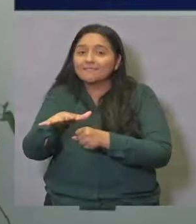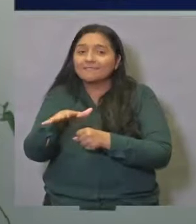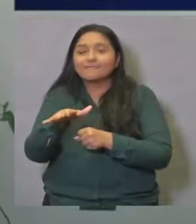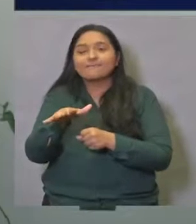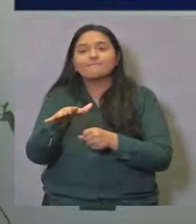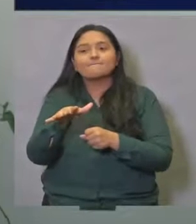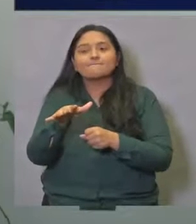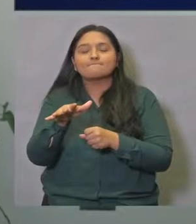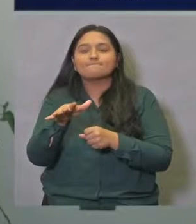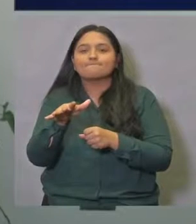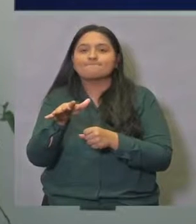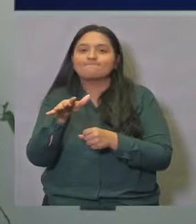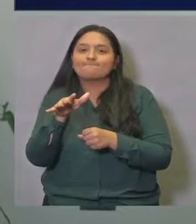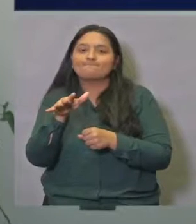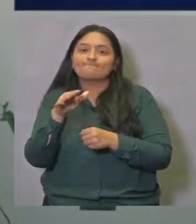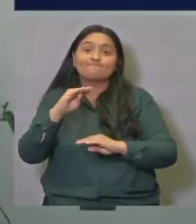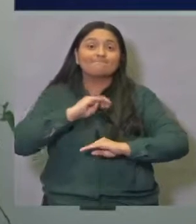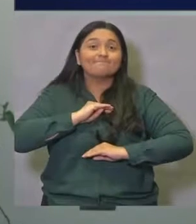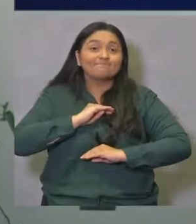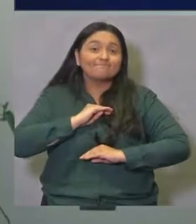NOT ONLY DO WE HAVE A LARGE NUMBER OF PEOPLE VACCINATED,